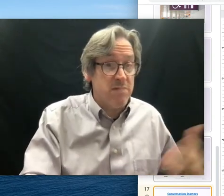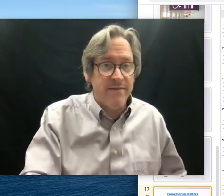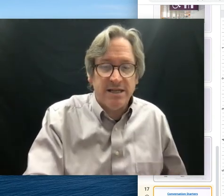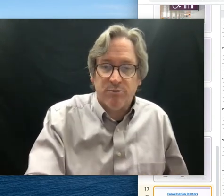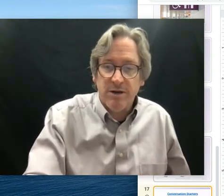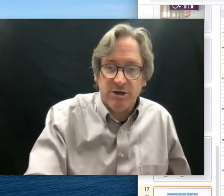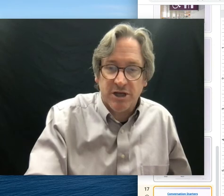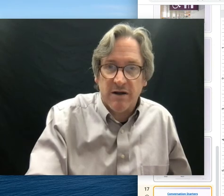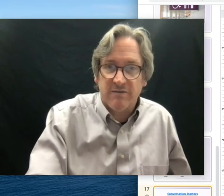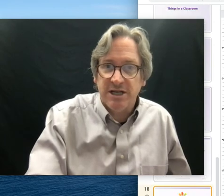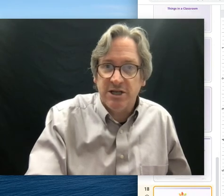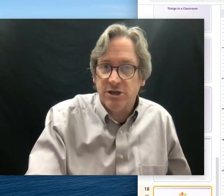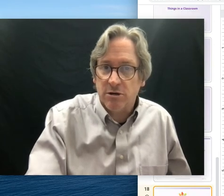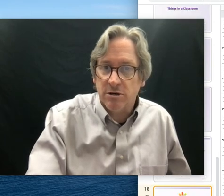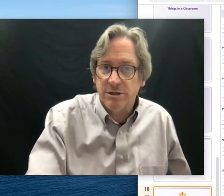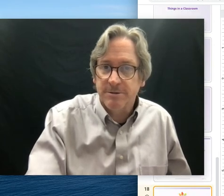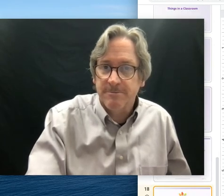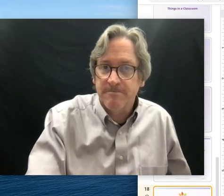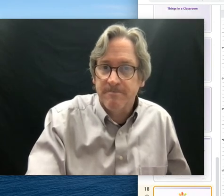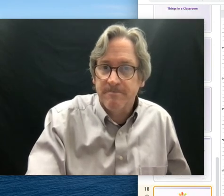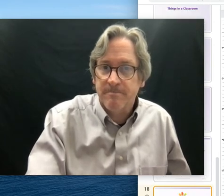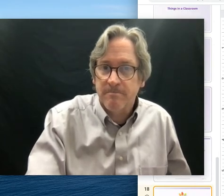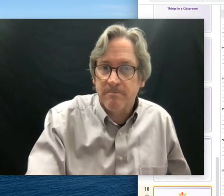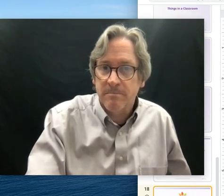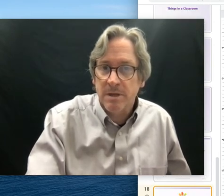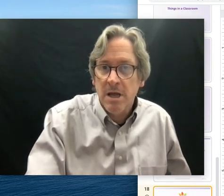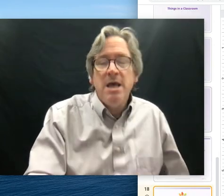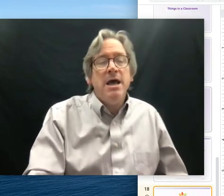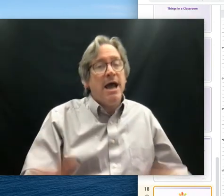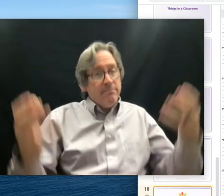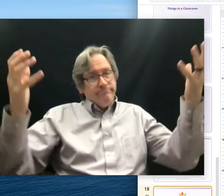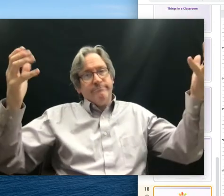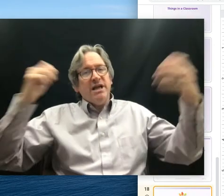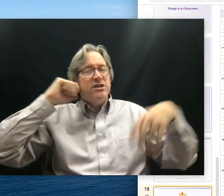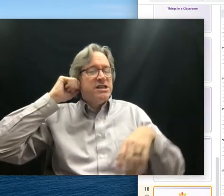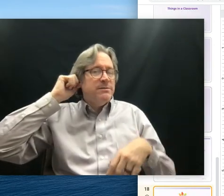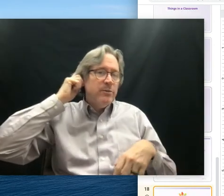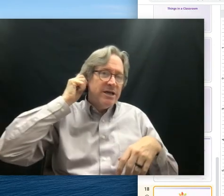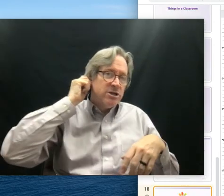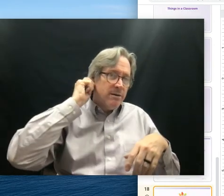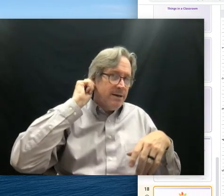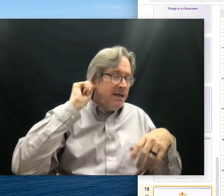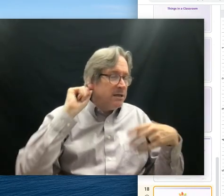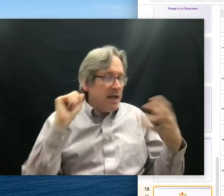and that's pretty much the conversation starters and this is something we can talk about in class